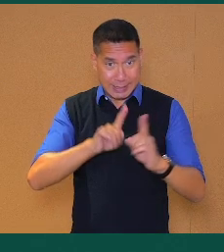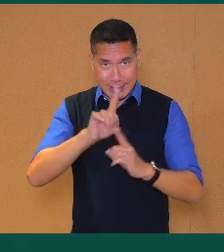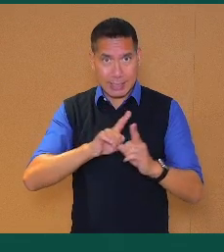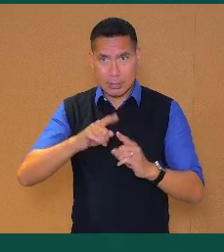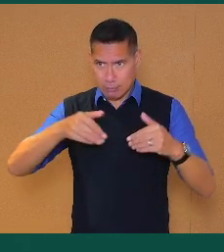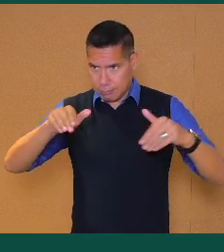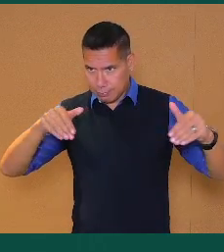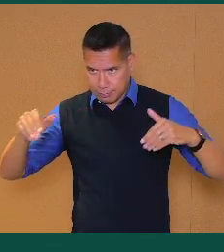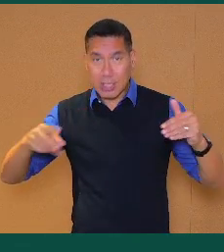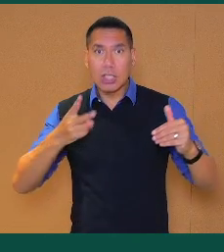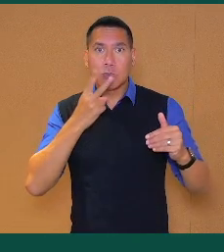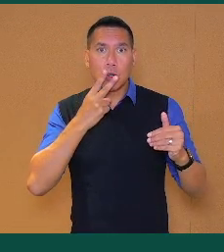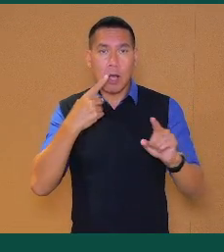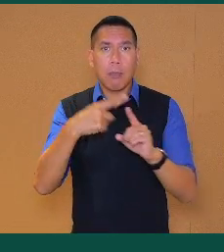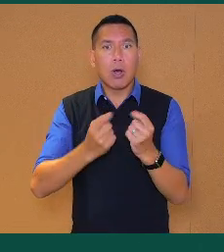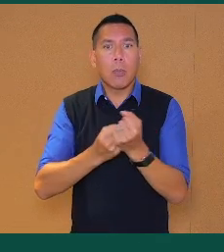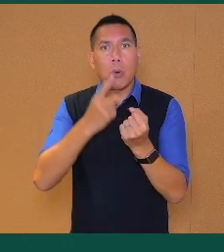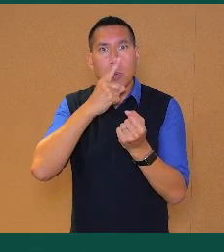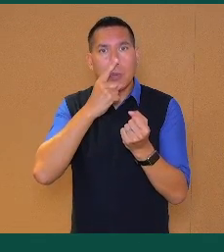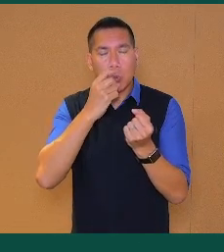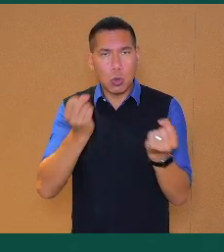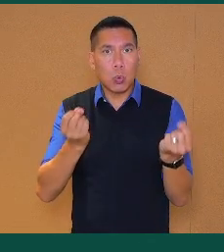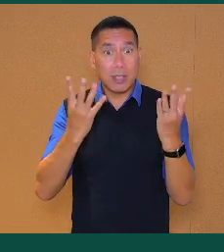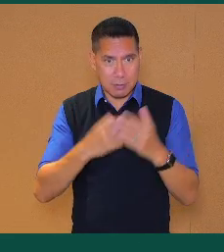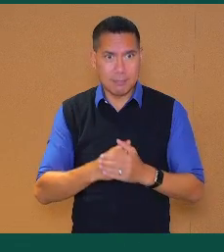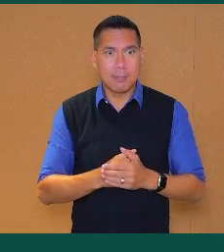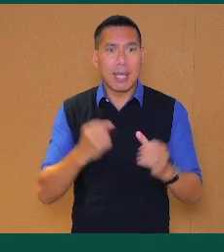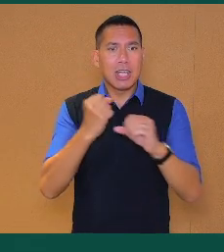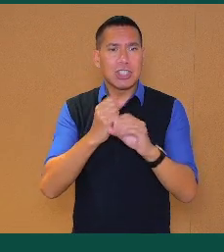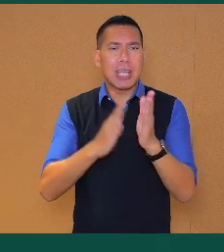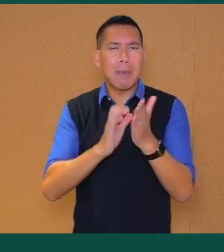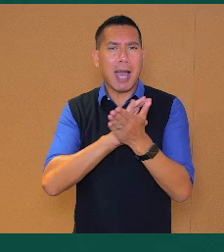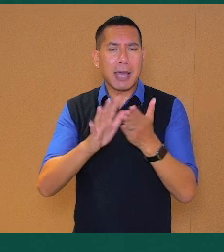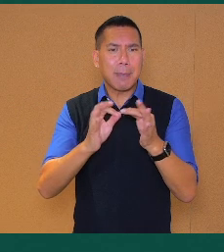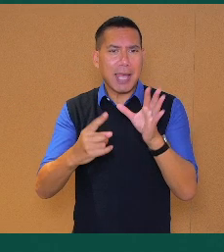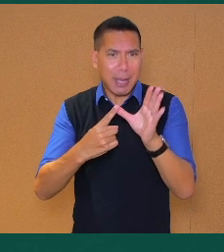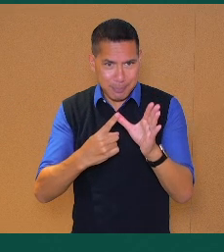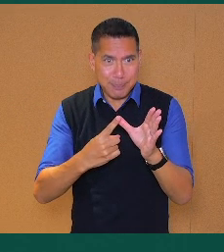Heroes. GMHBA Geelong Cats Healthy